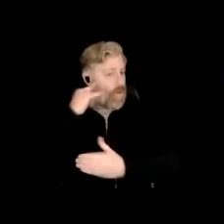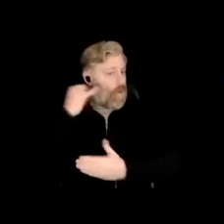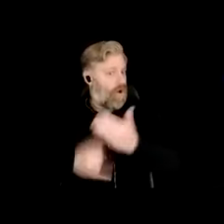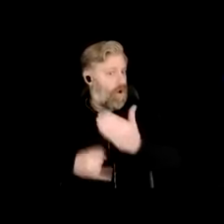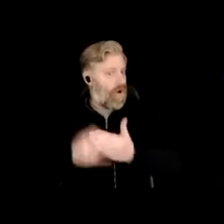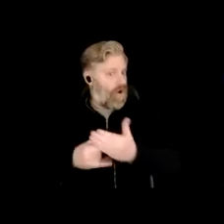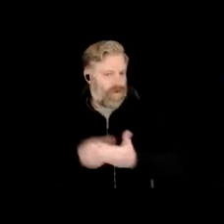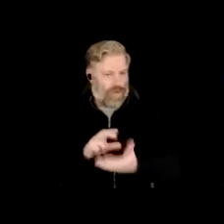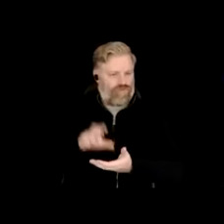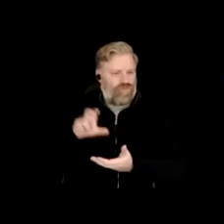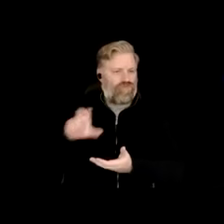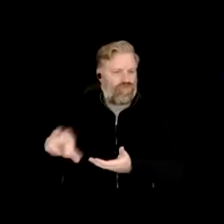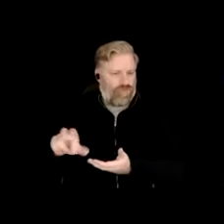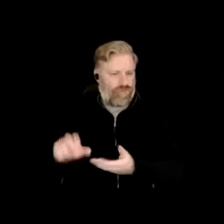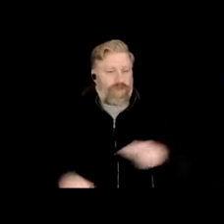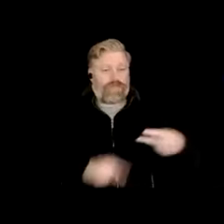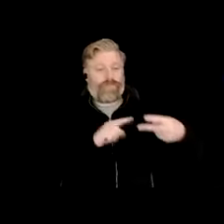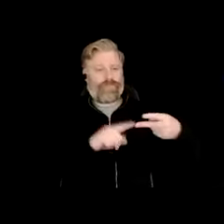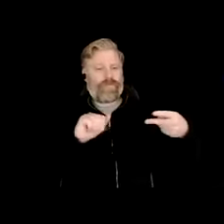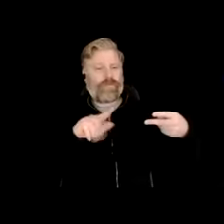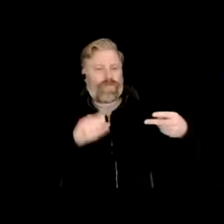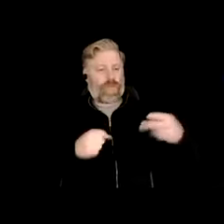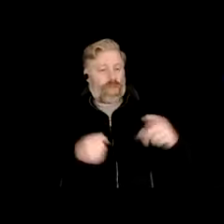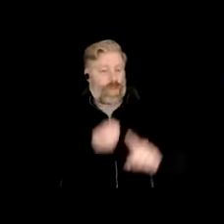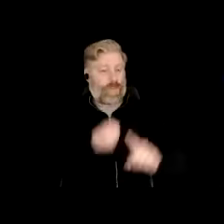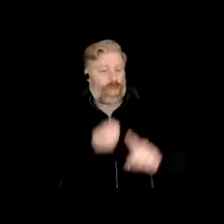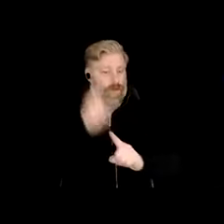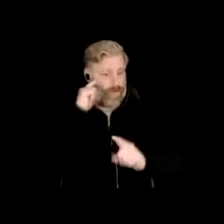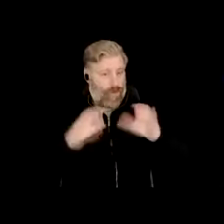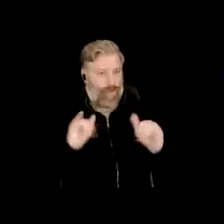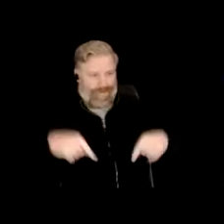Arts Impact for Groups, the program that we're all here to learn about today,